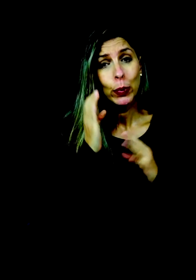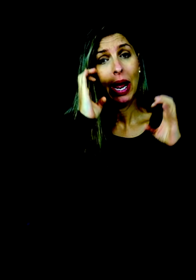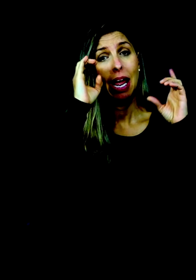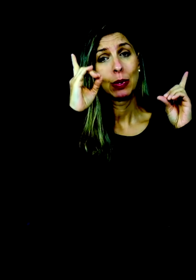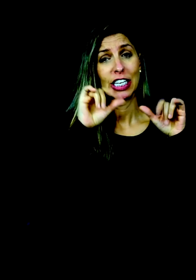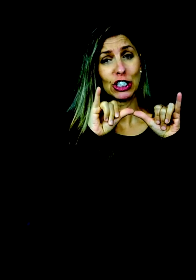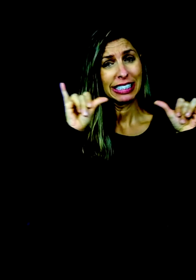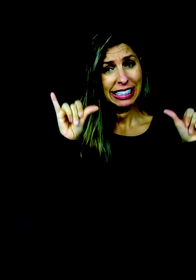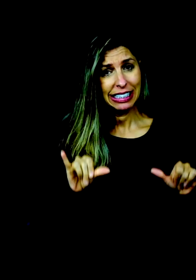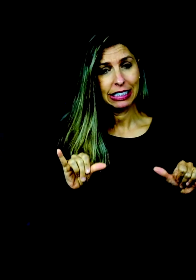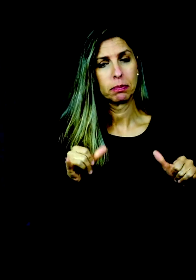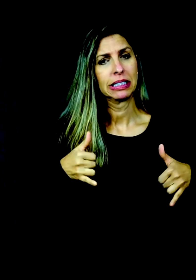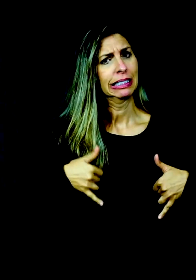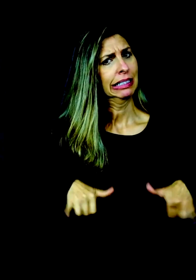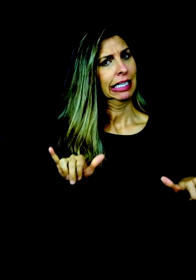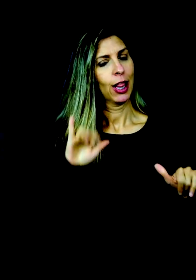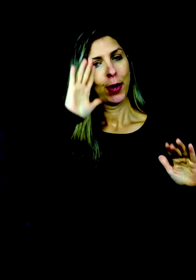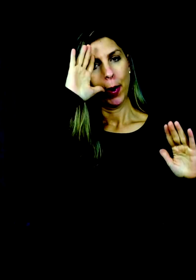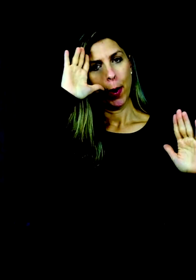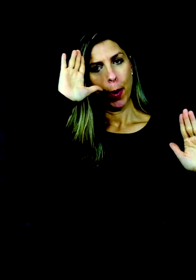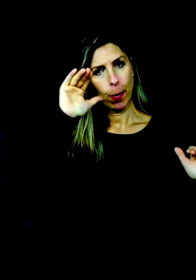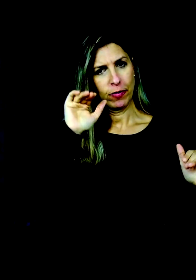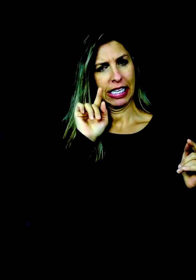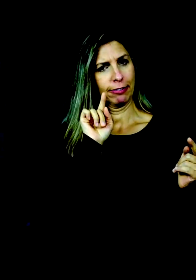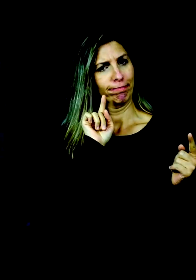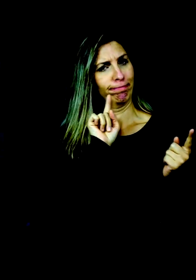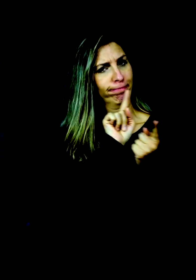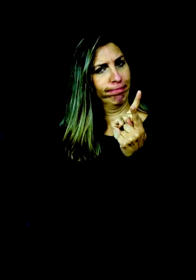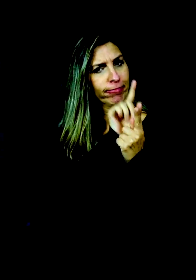education system and hopefully meet their